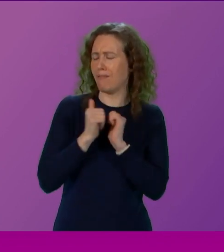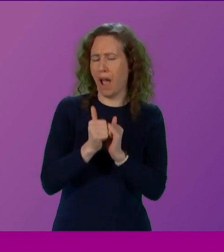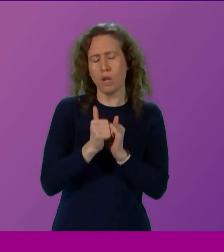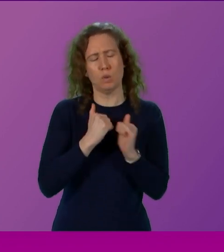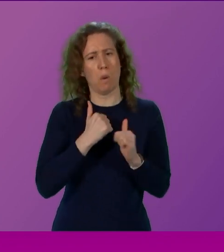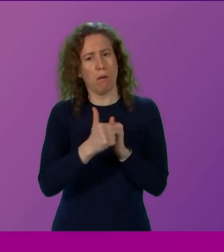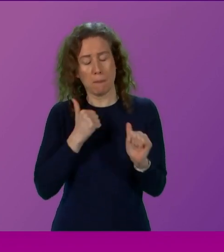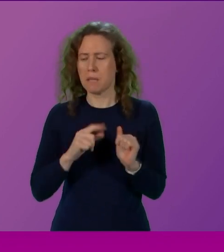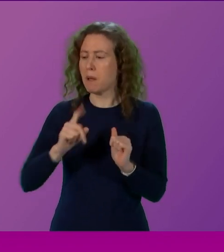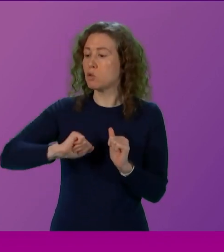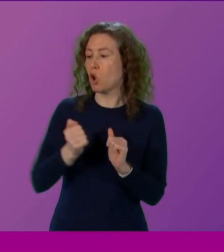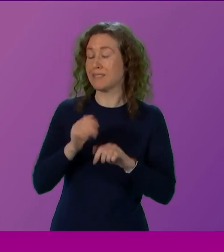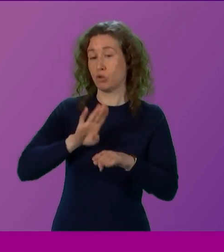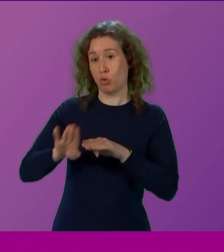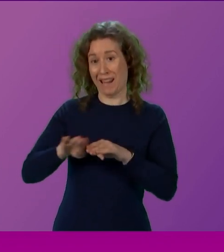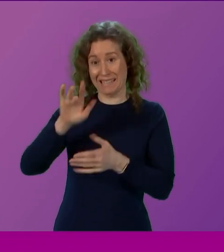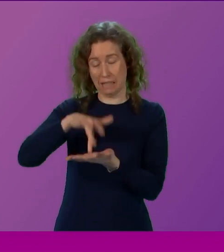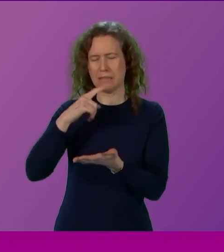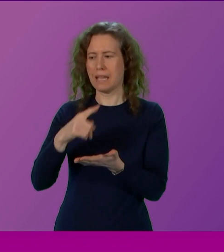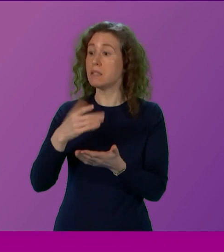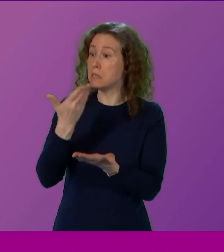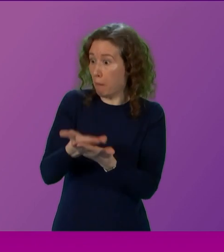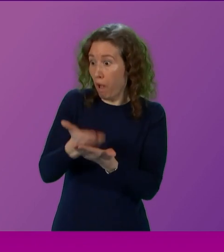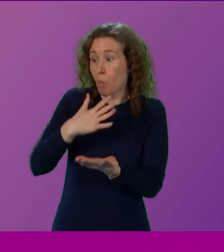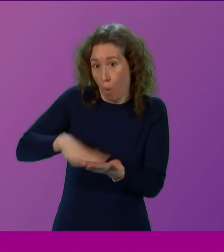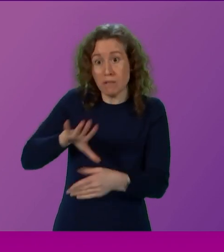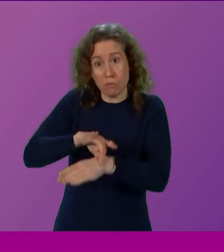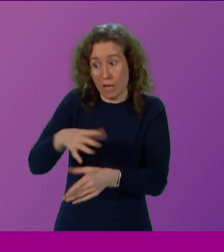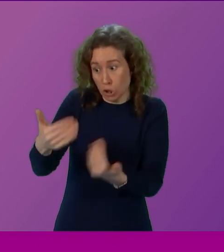Federation says that, although the demand for apprenticeships is strong, the funding is just